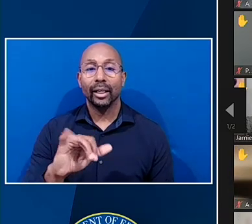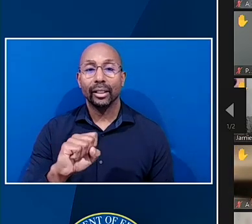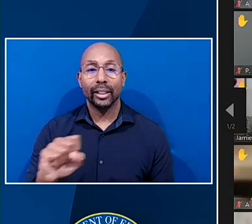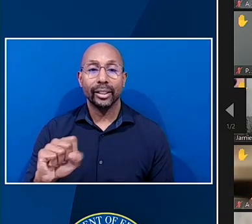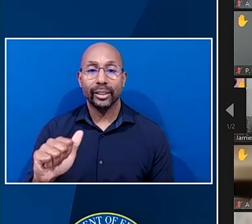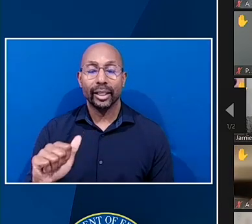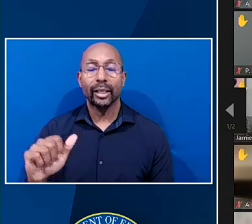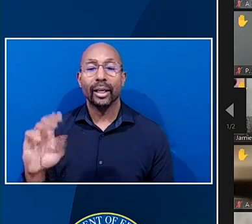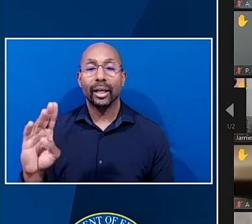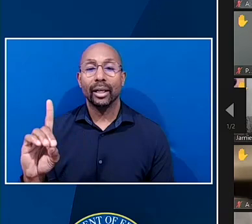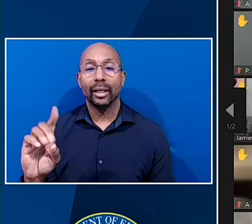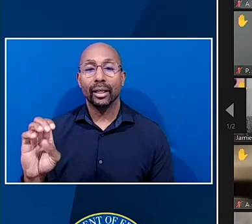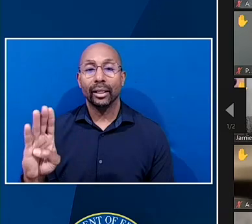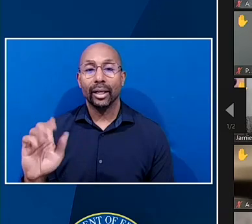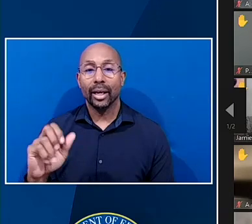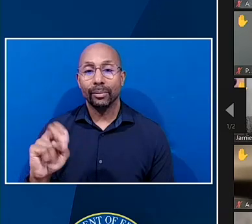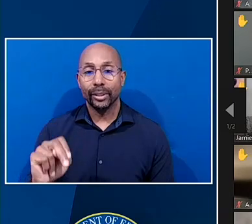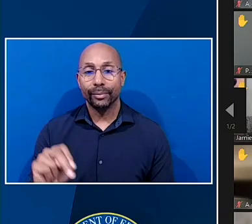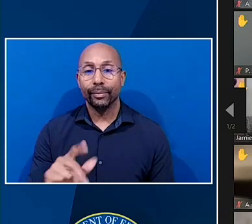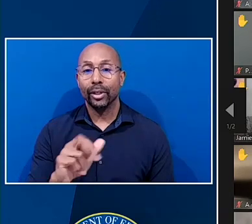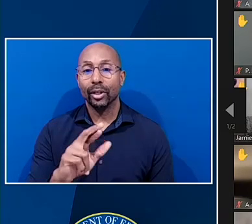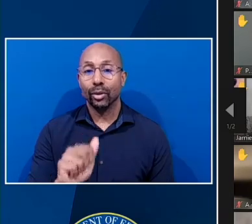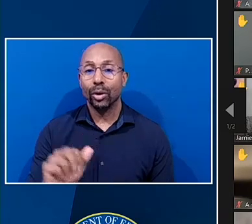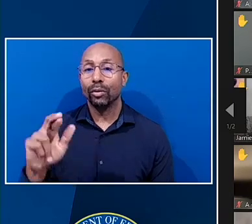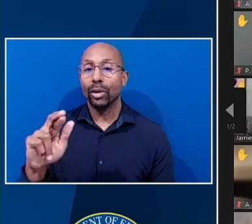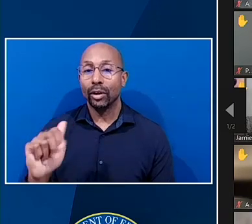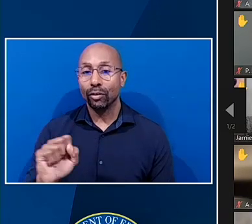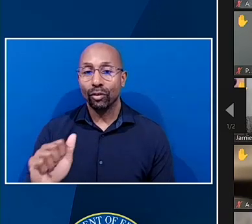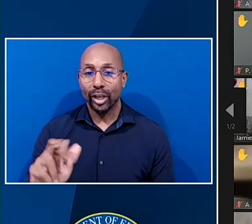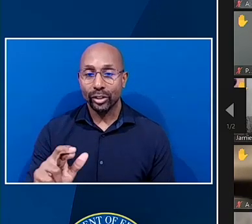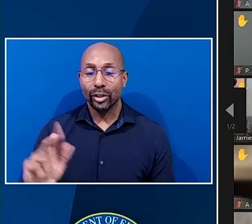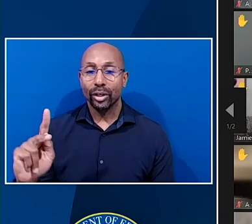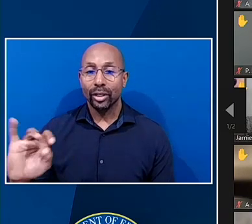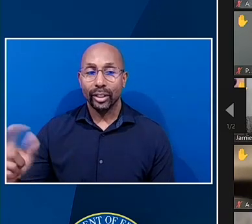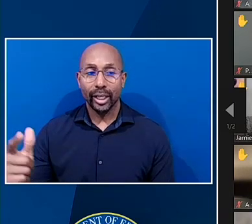Laura Rasar King, JoEllen Price, Amy